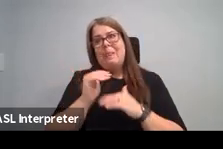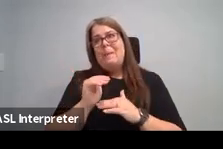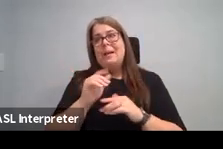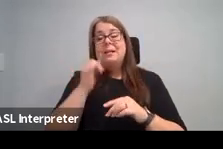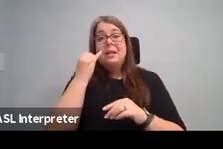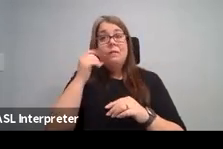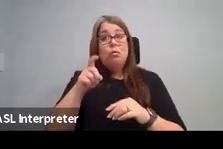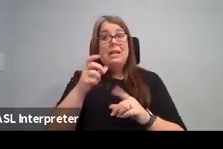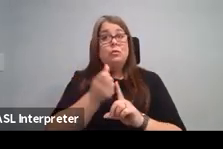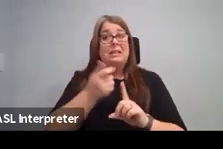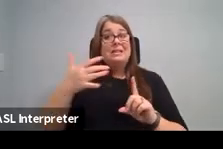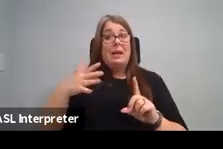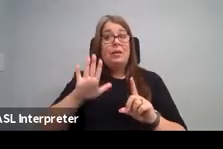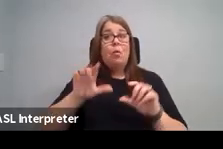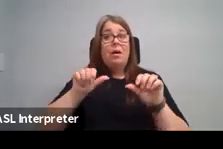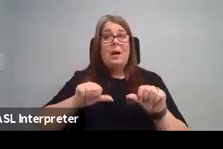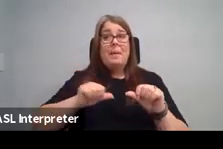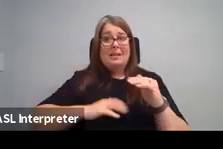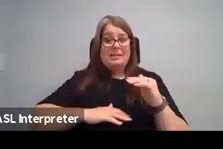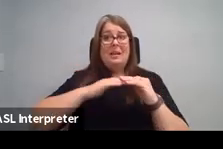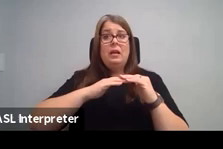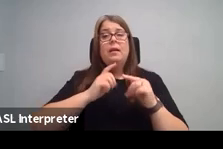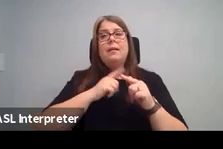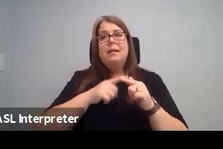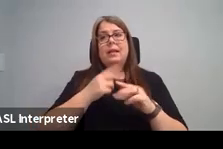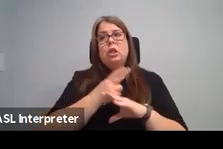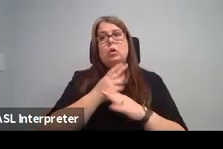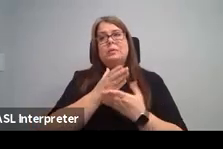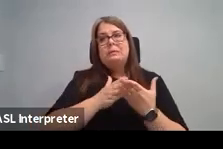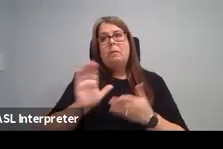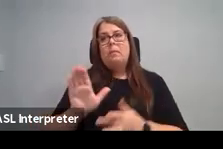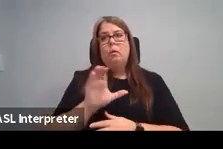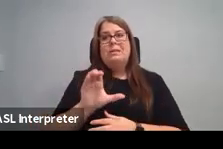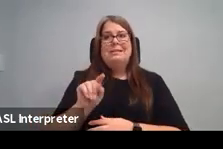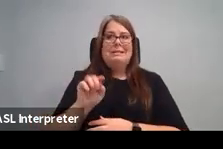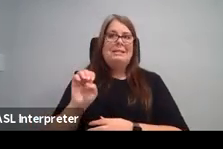Jewyl Alderson Clarke, SDCOE: Then you may be able to allocate some of your CPU funds to do that if you're using it for ZTE students